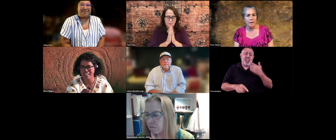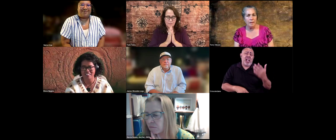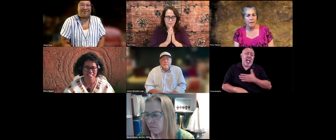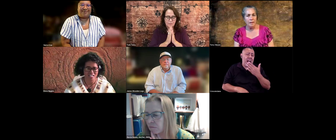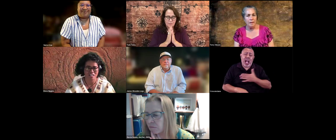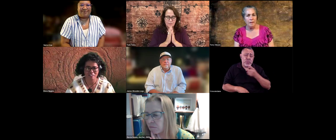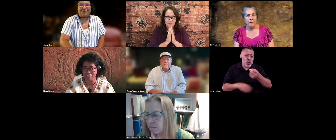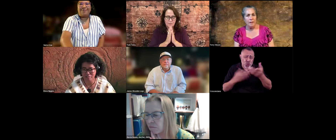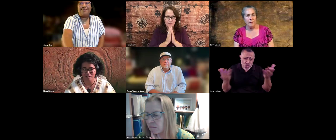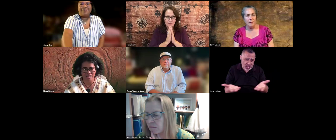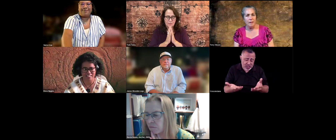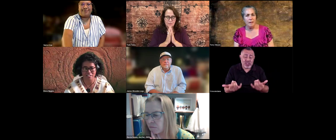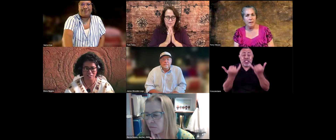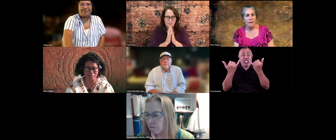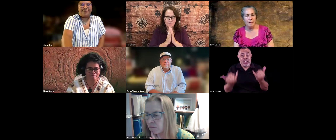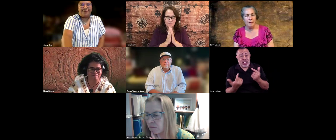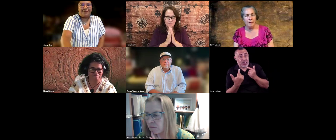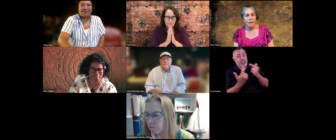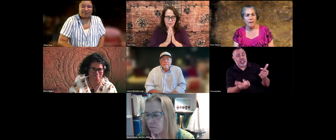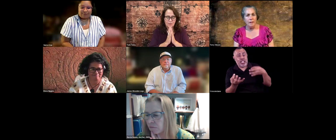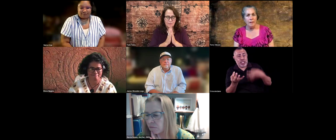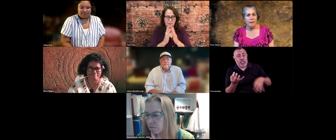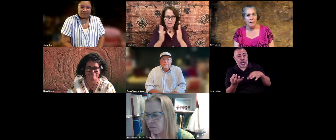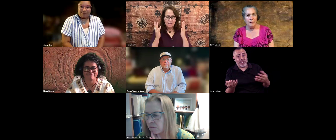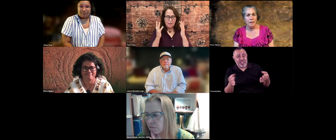And I'll make note, and get back to you.